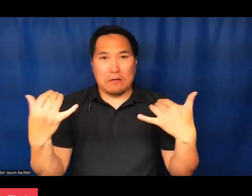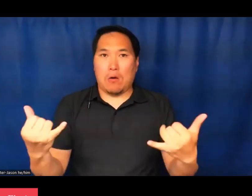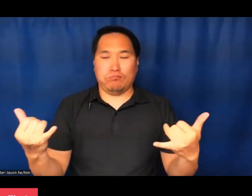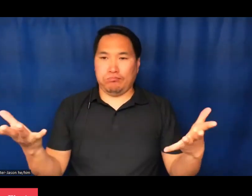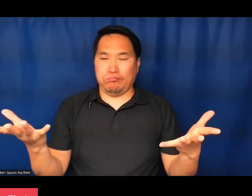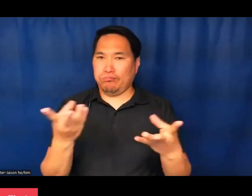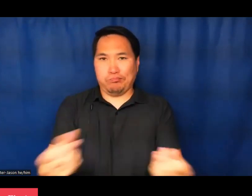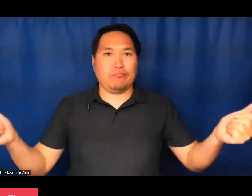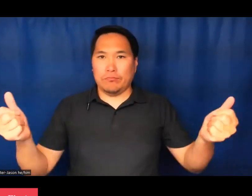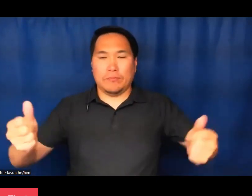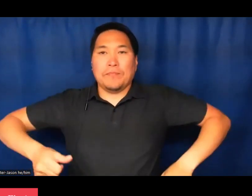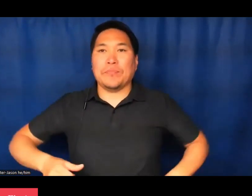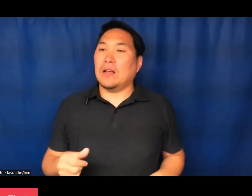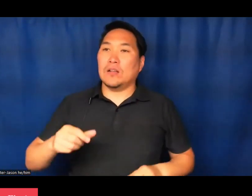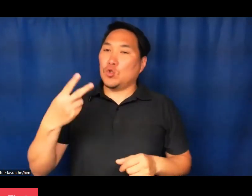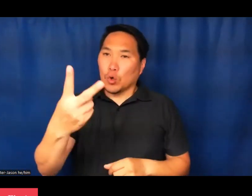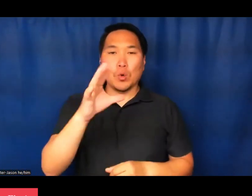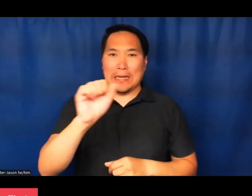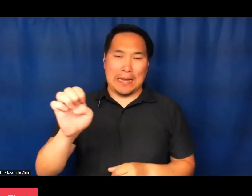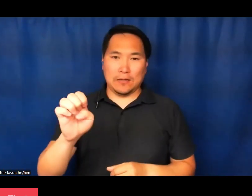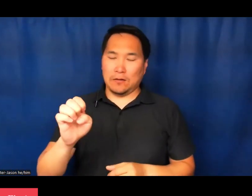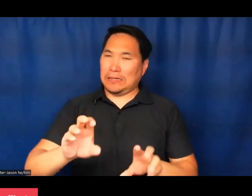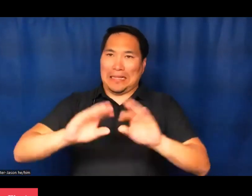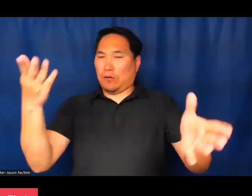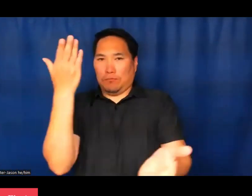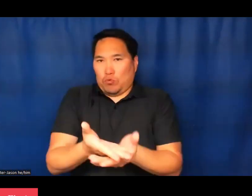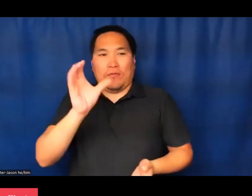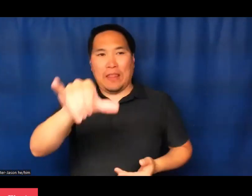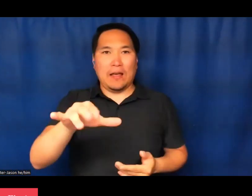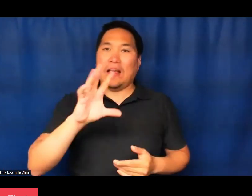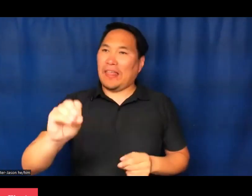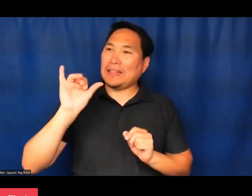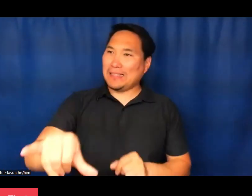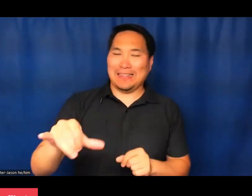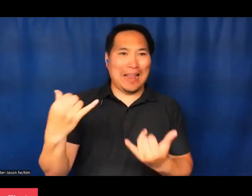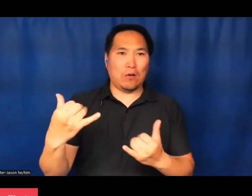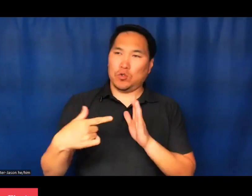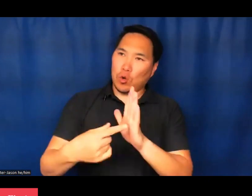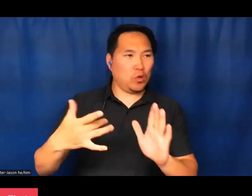This follows a long trend line on the Court and what we see now is that religion is not